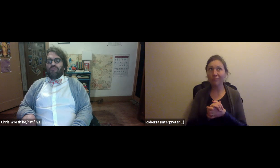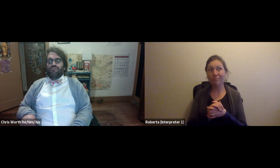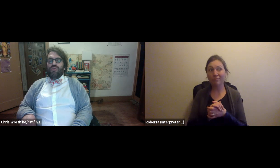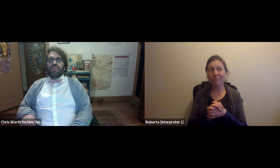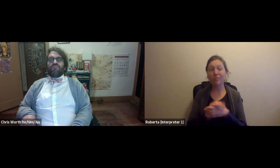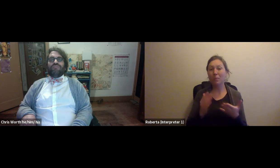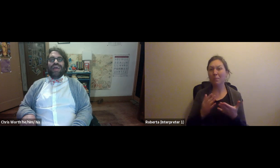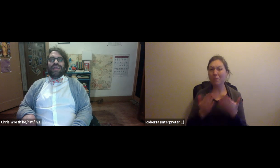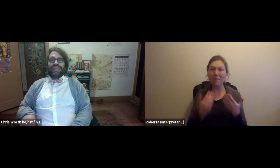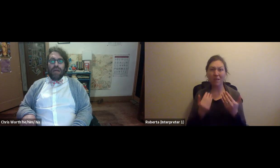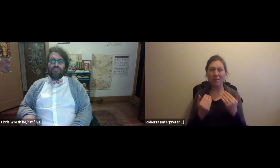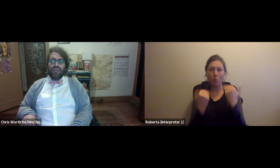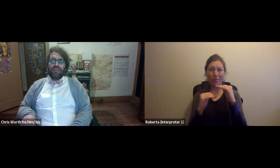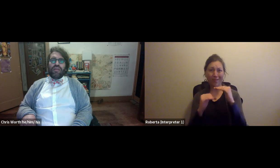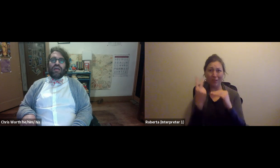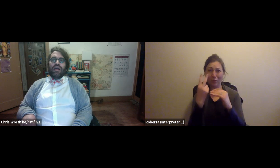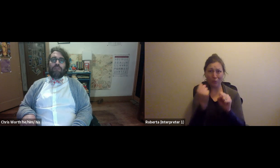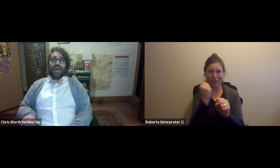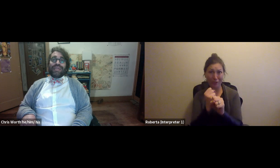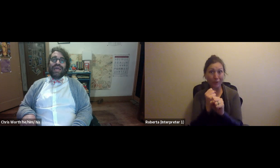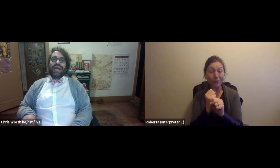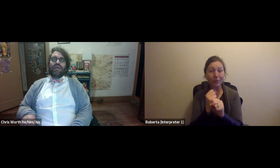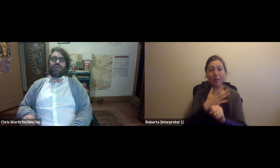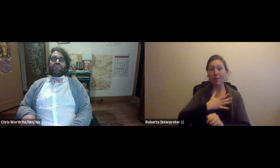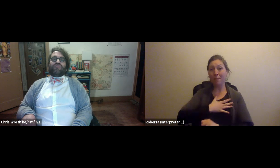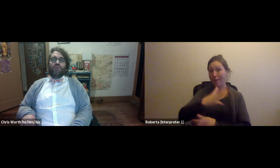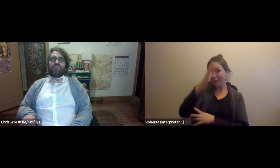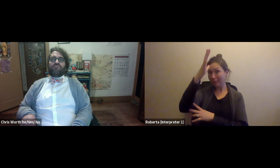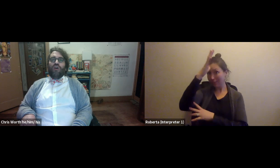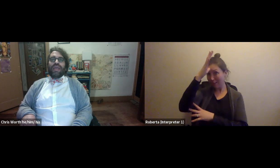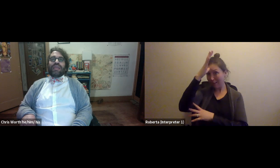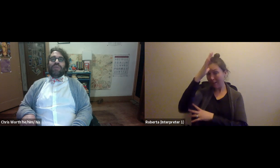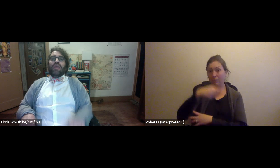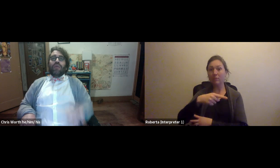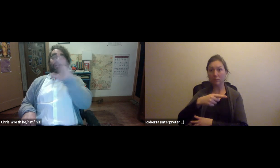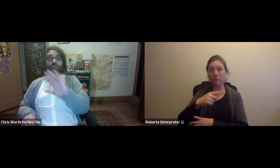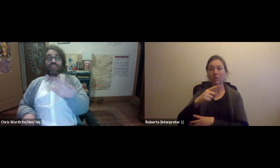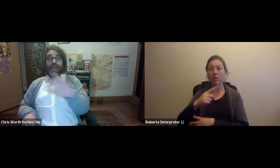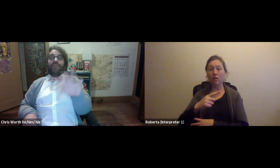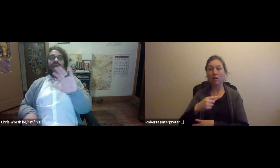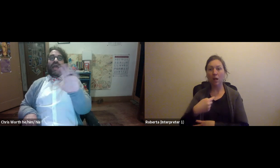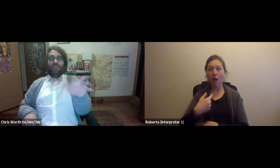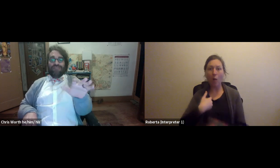two years of that adoption, my dad started talking to me, because I was adopted at 11,